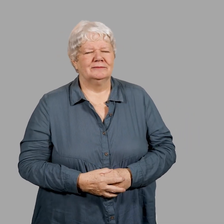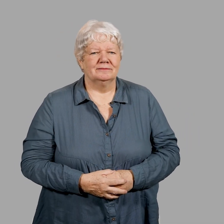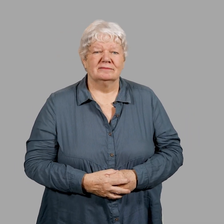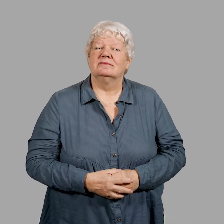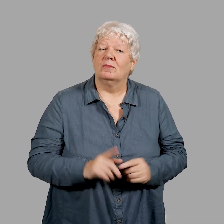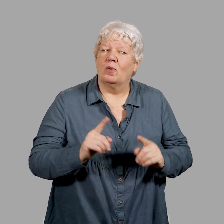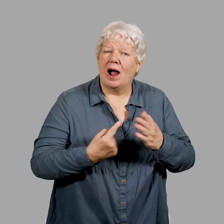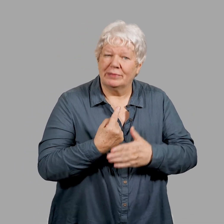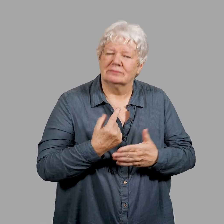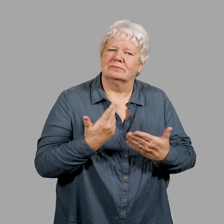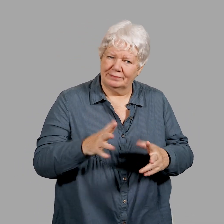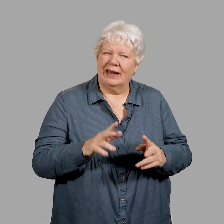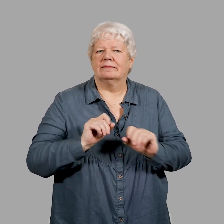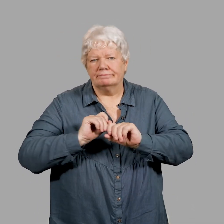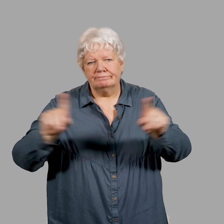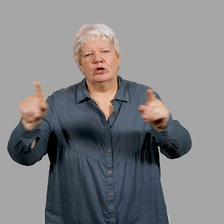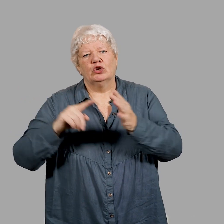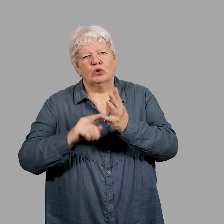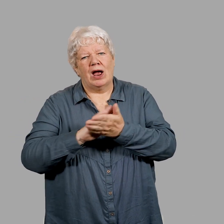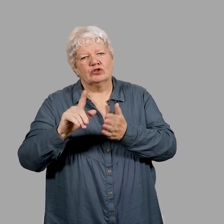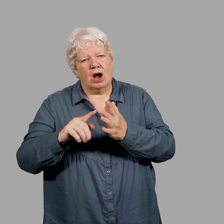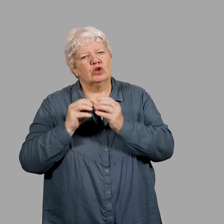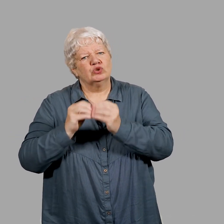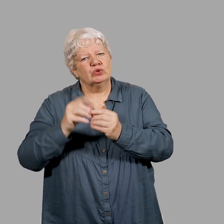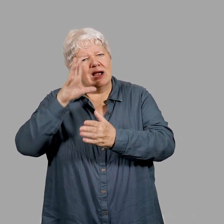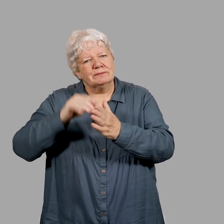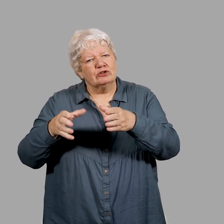Status: Link sent to UHI student experience team